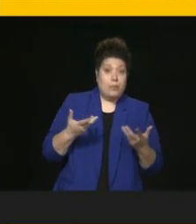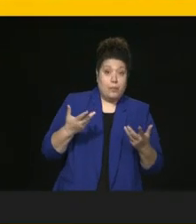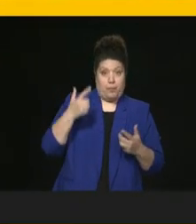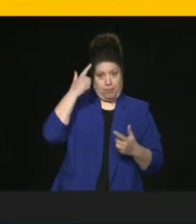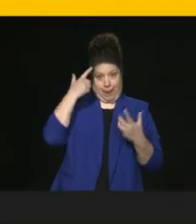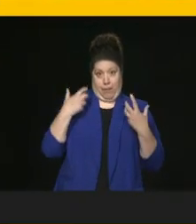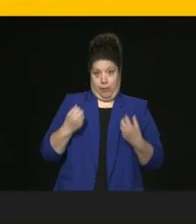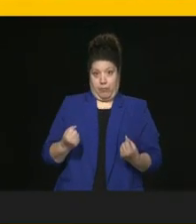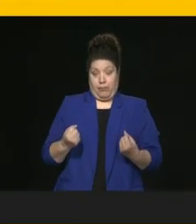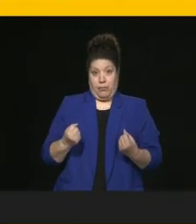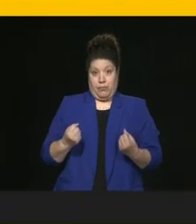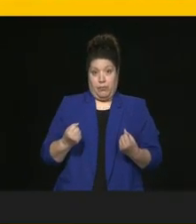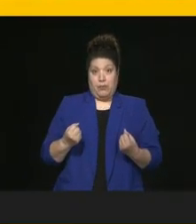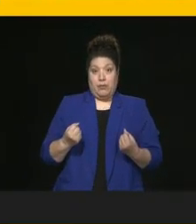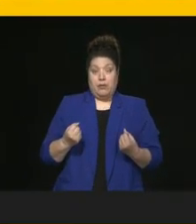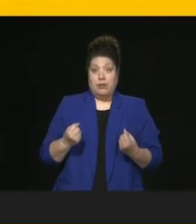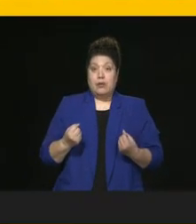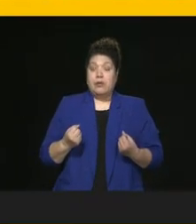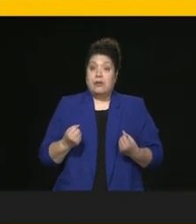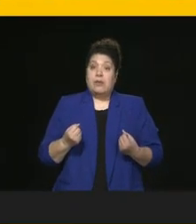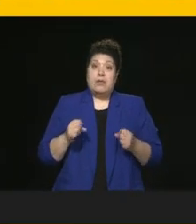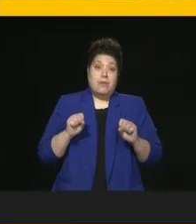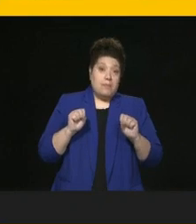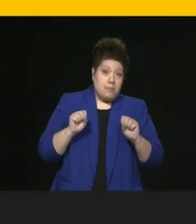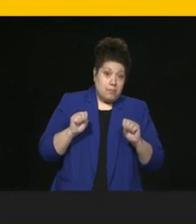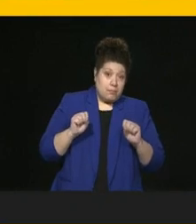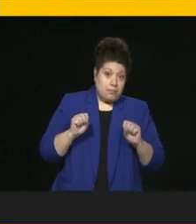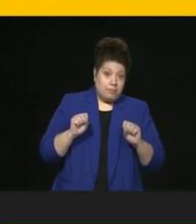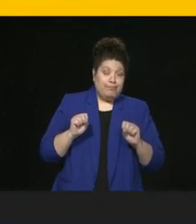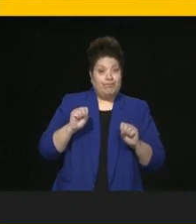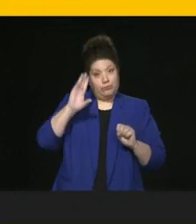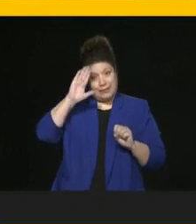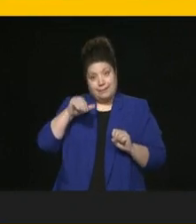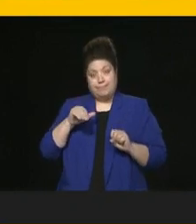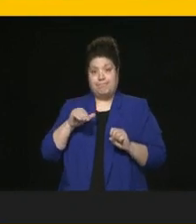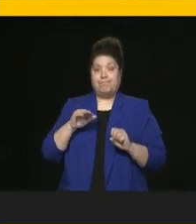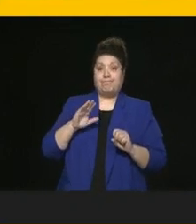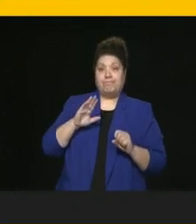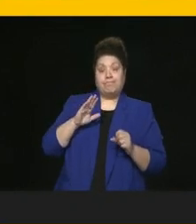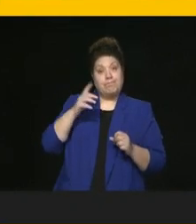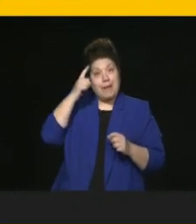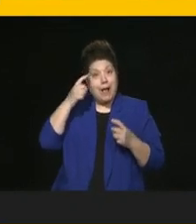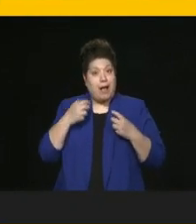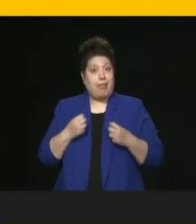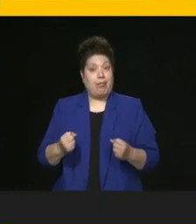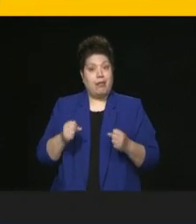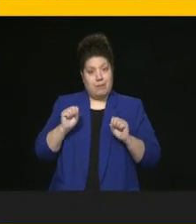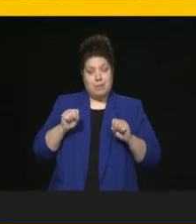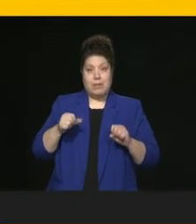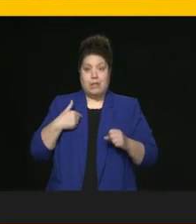Interpreter] TODAY, I'D LIKE TO TALK TO YOU ABOUT MENTAL HEALTH.